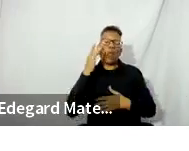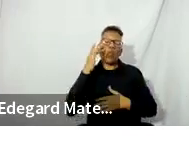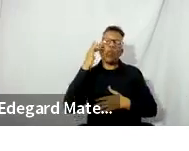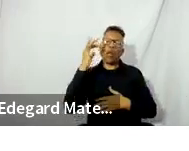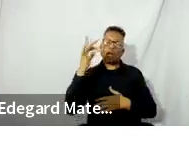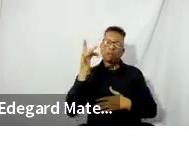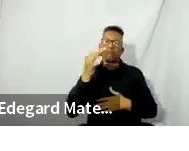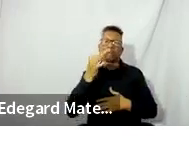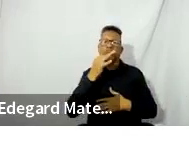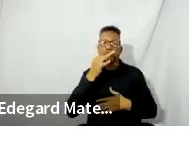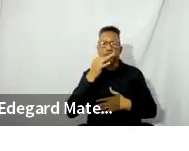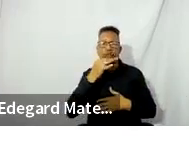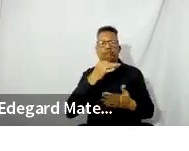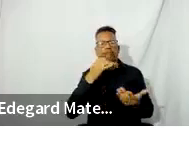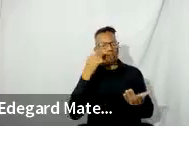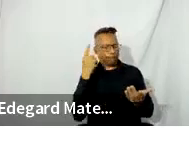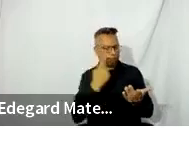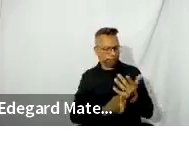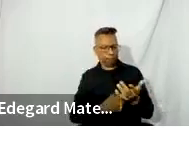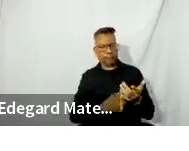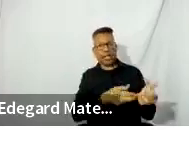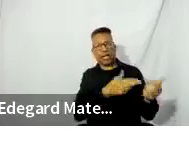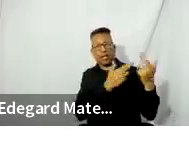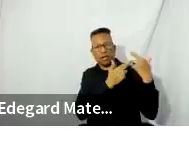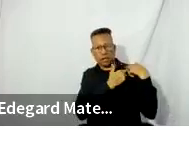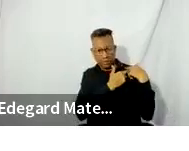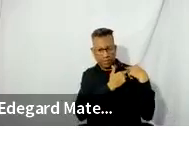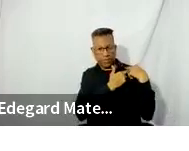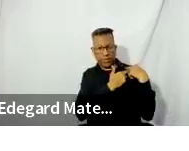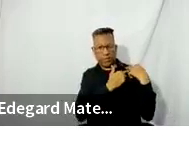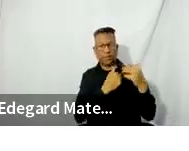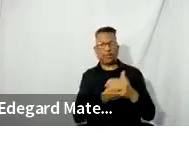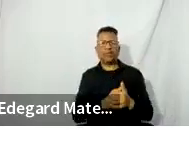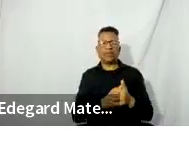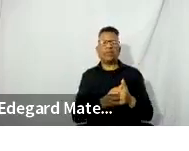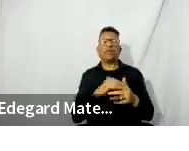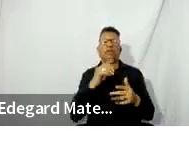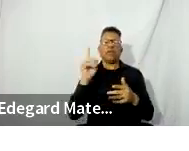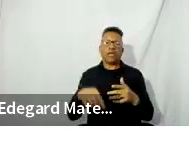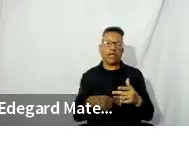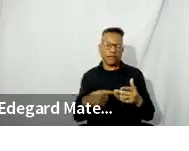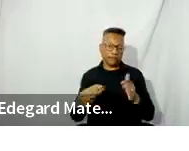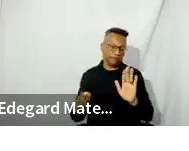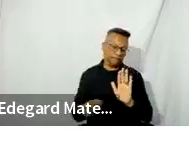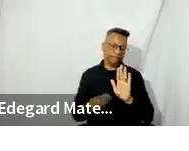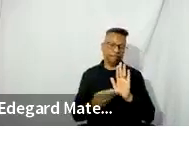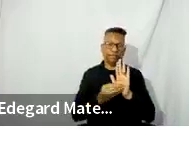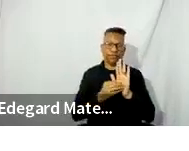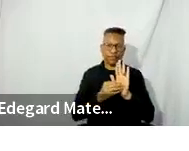the the commitment to this responsiveness, in other words, the the you the incorporation with